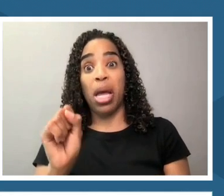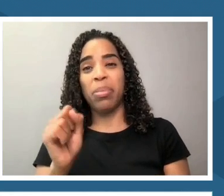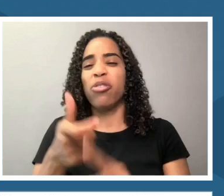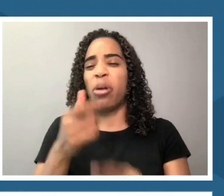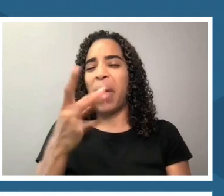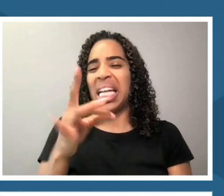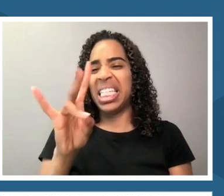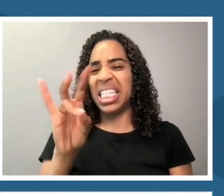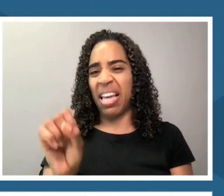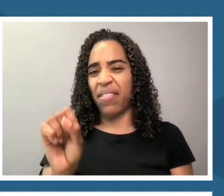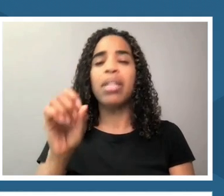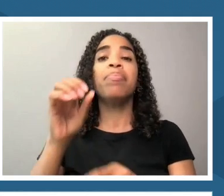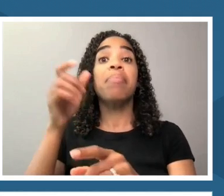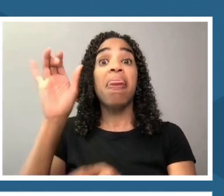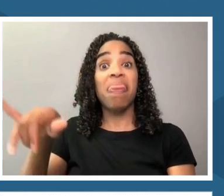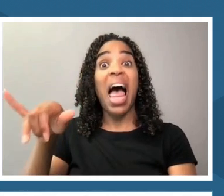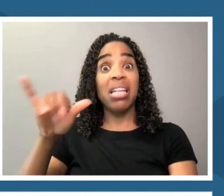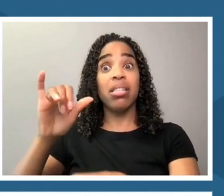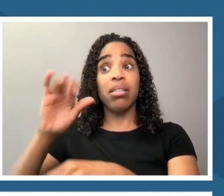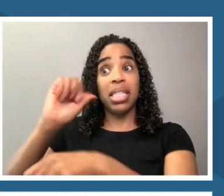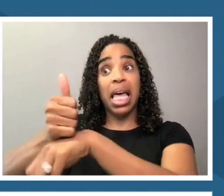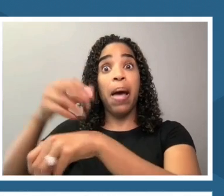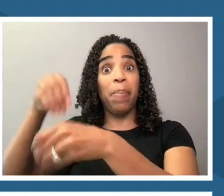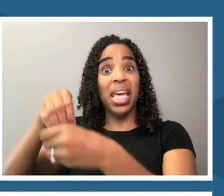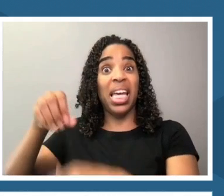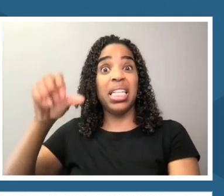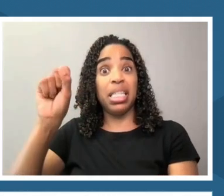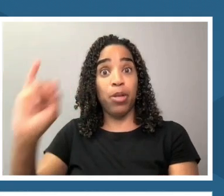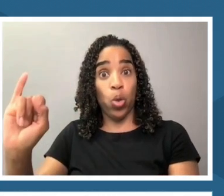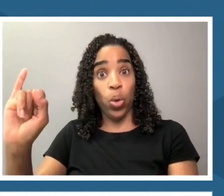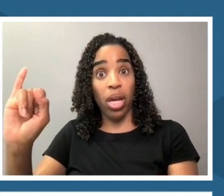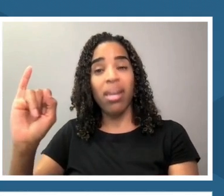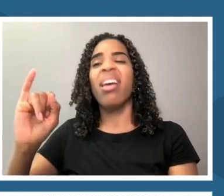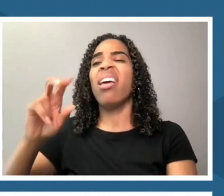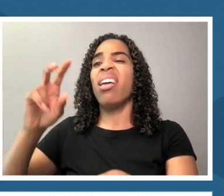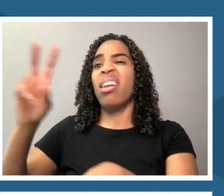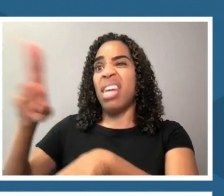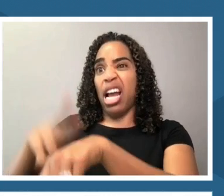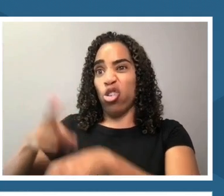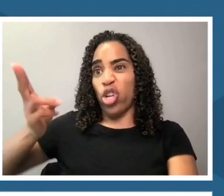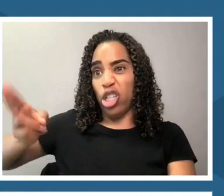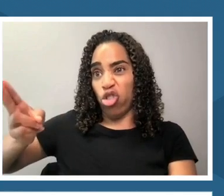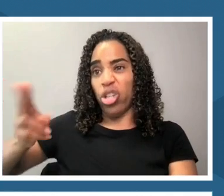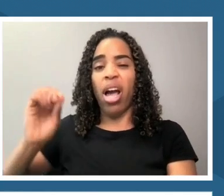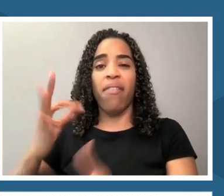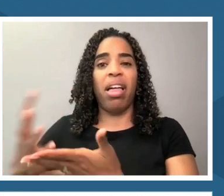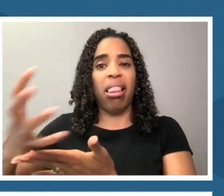national museum of american history collections it shows a